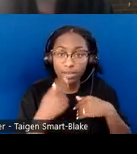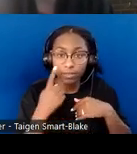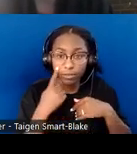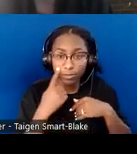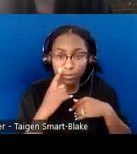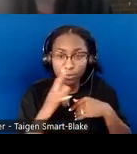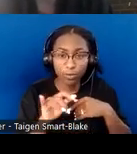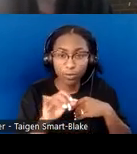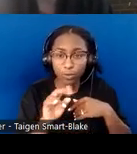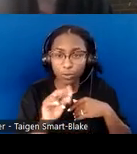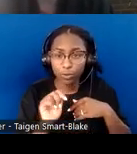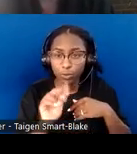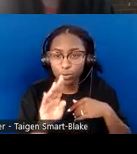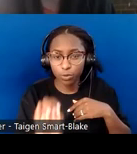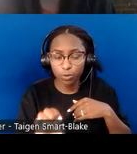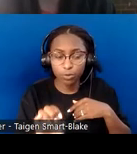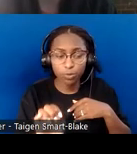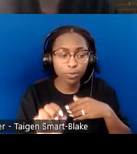so make sure to subscribe to us there.